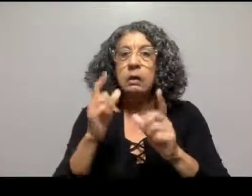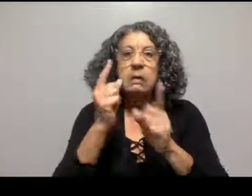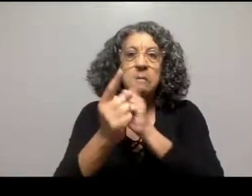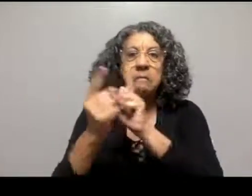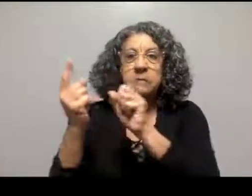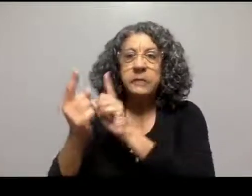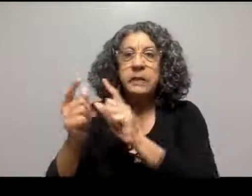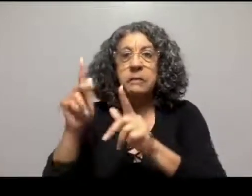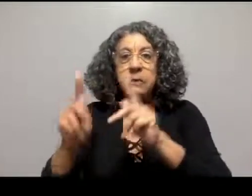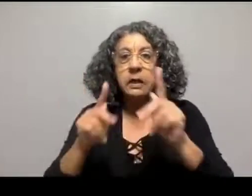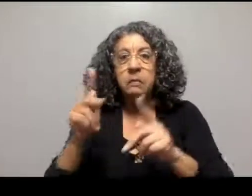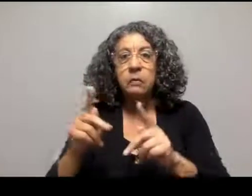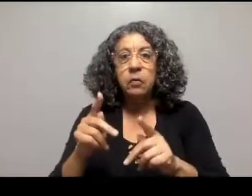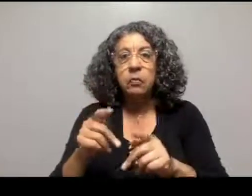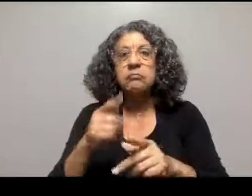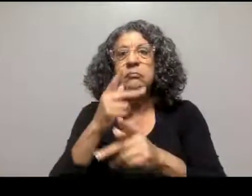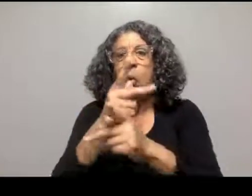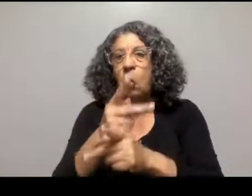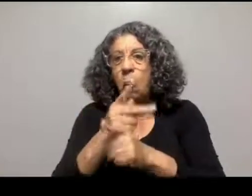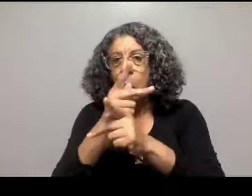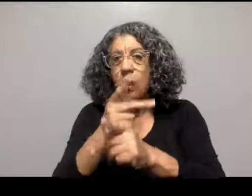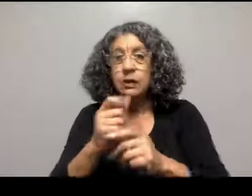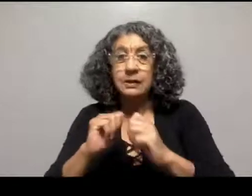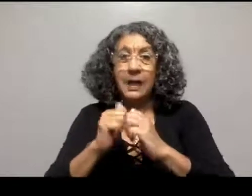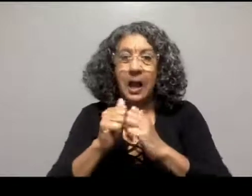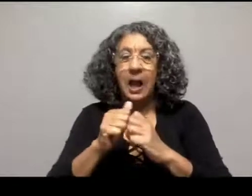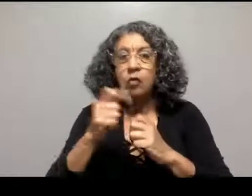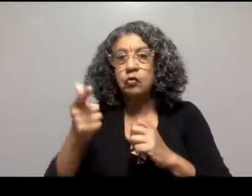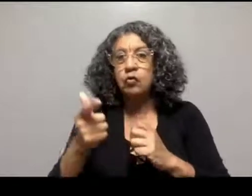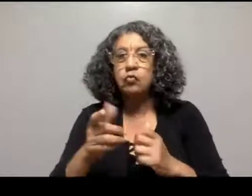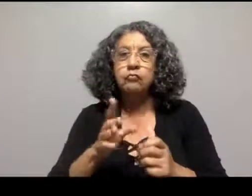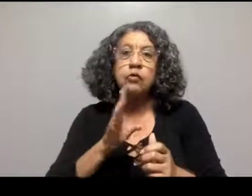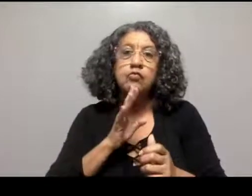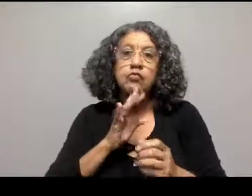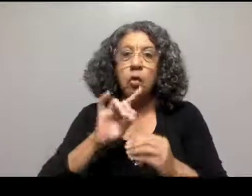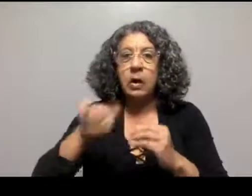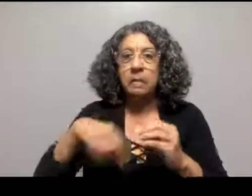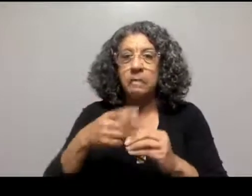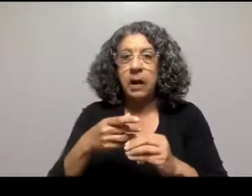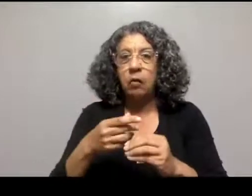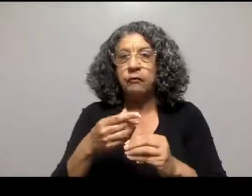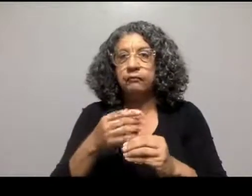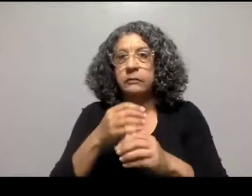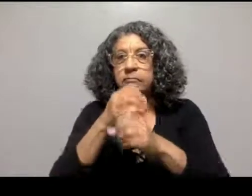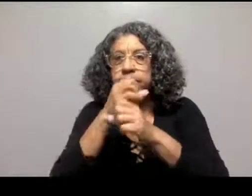a networking event and you start meeting people just be careful on how you talk about